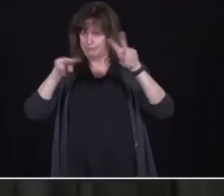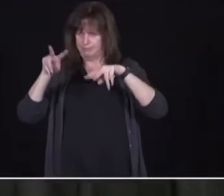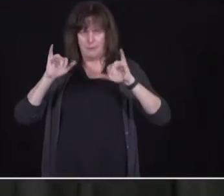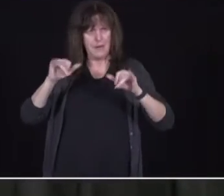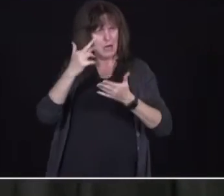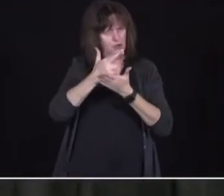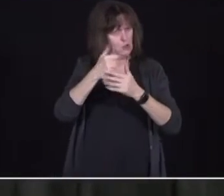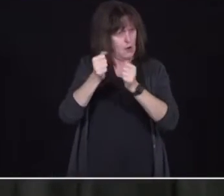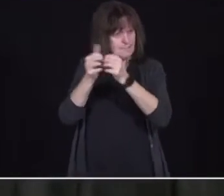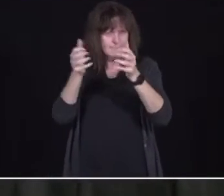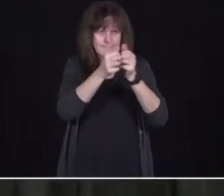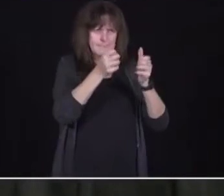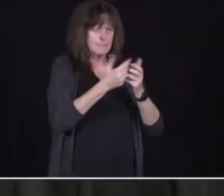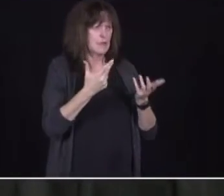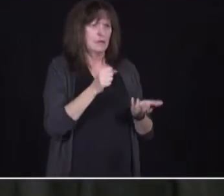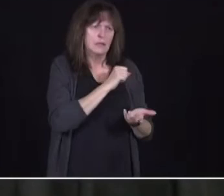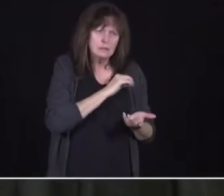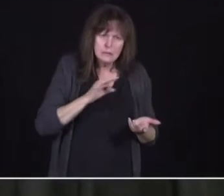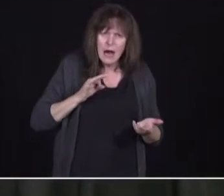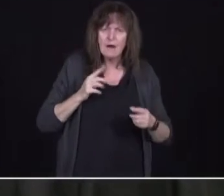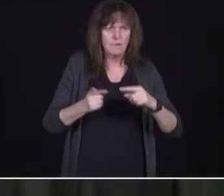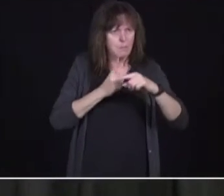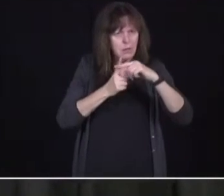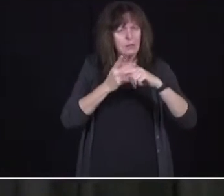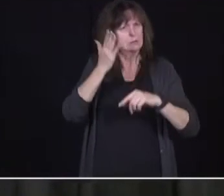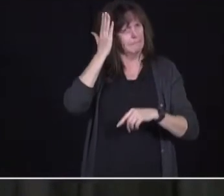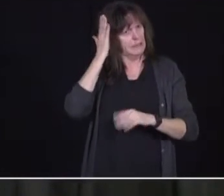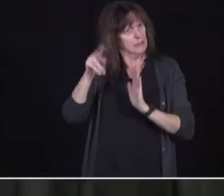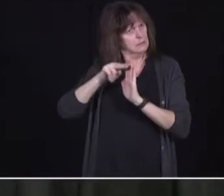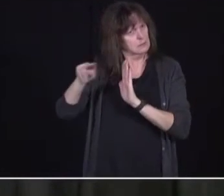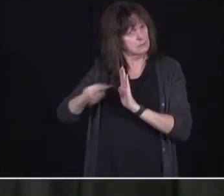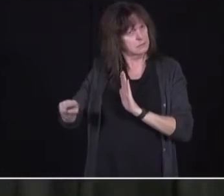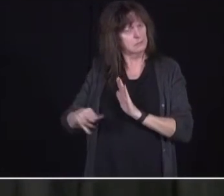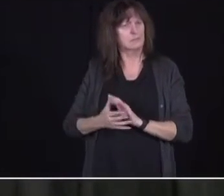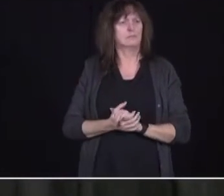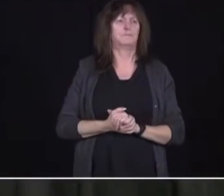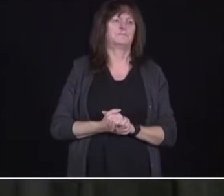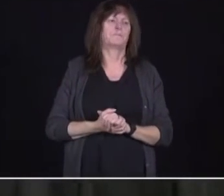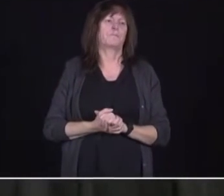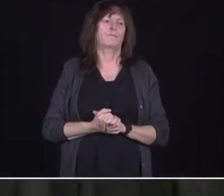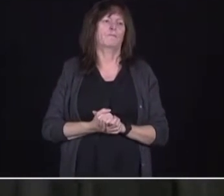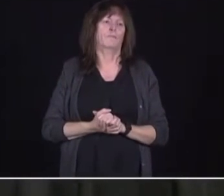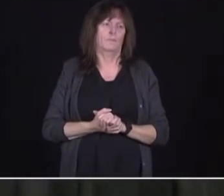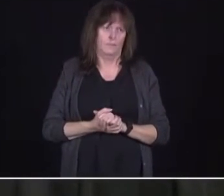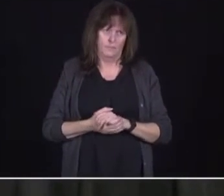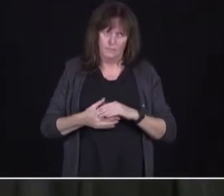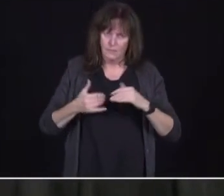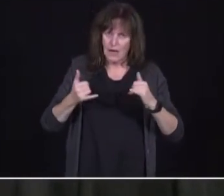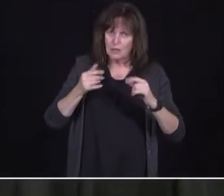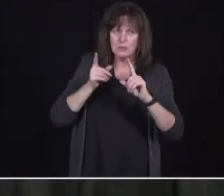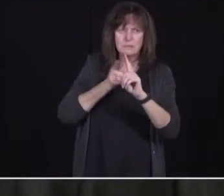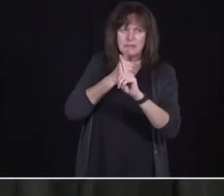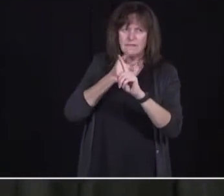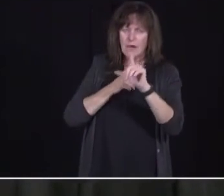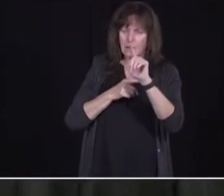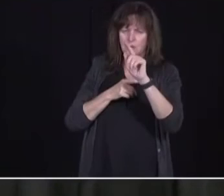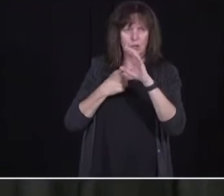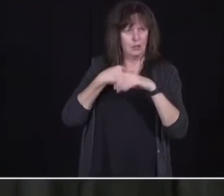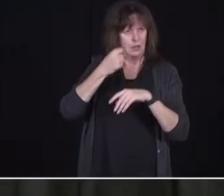we can to expand our res resources and expand our health human resources as well. Followup? Thank you.